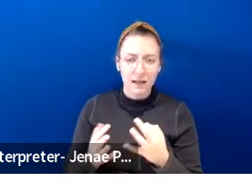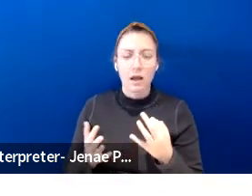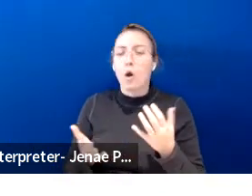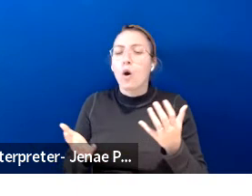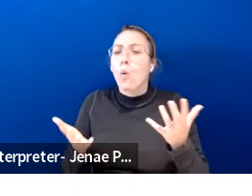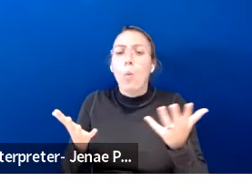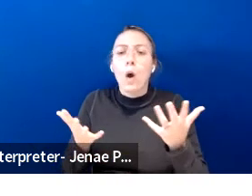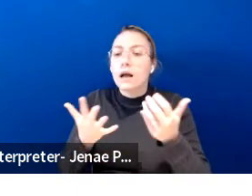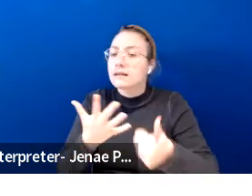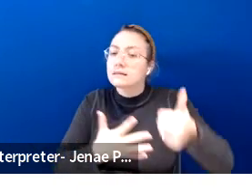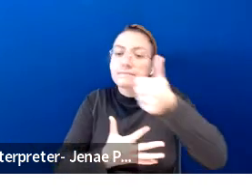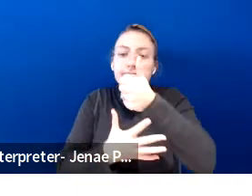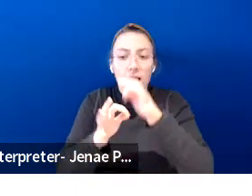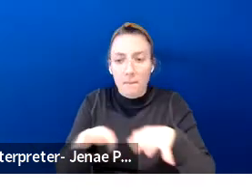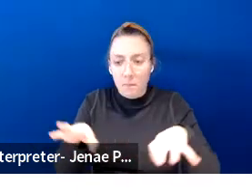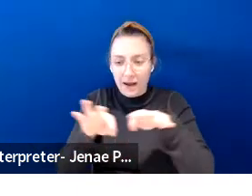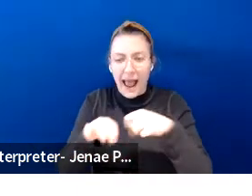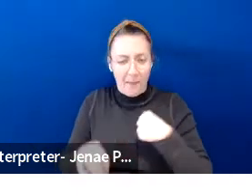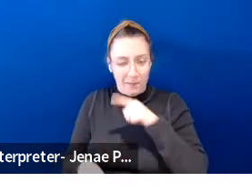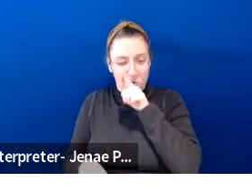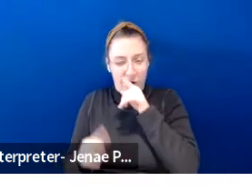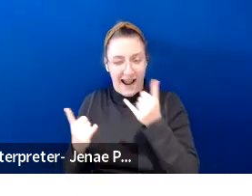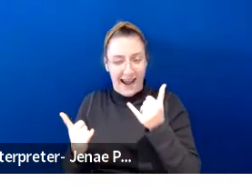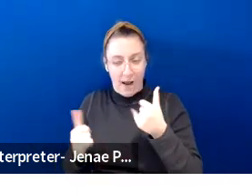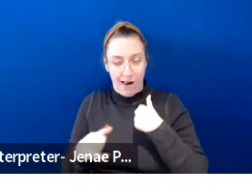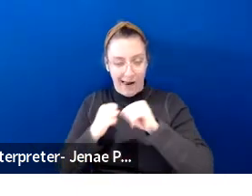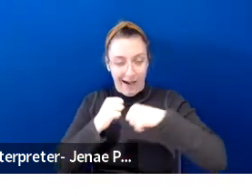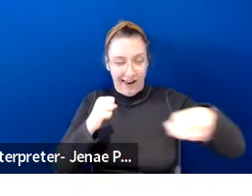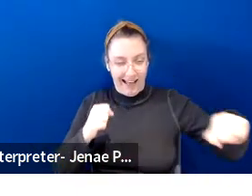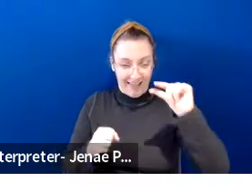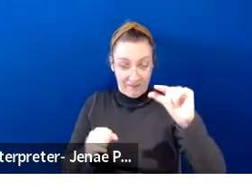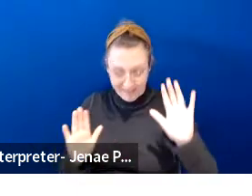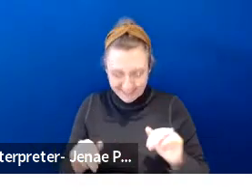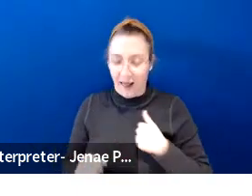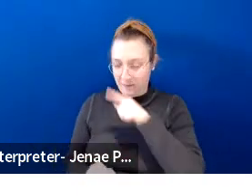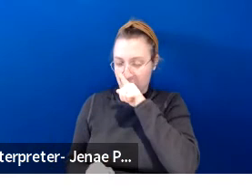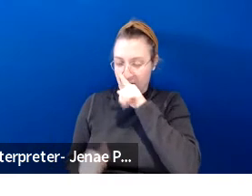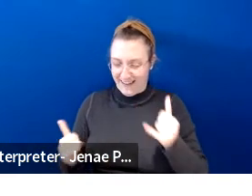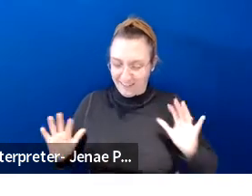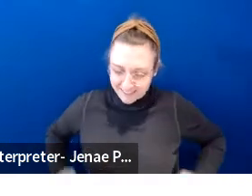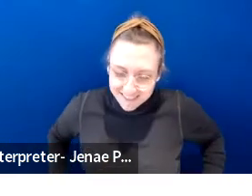and I'm going to buy it now because I've gone on longer than I expected. So, yeah, thanks for sharing.